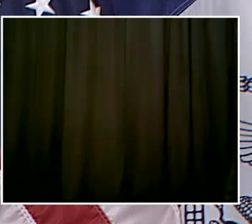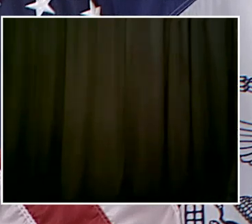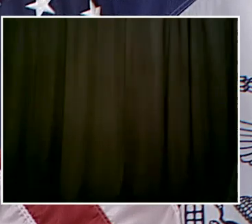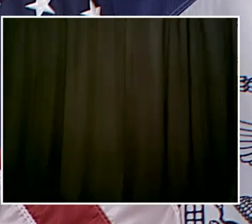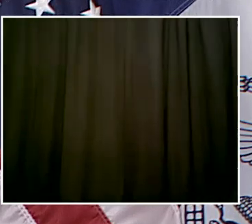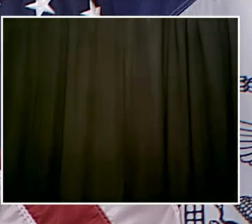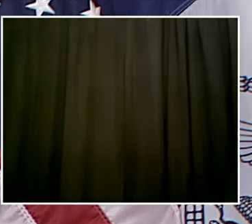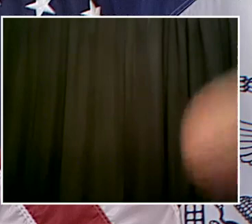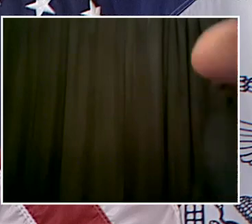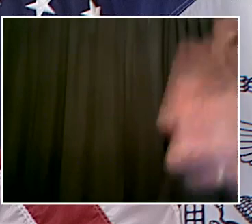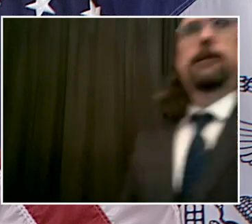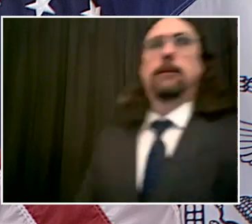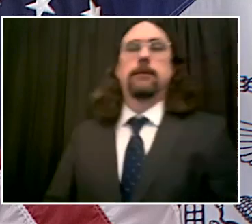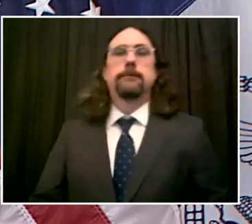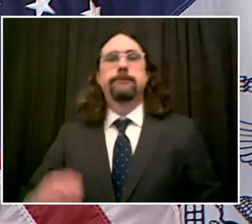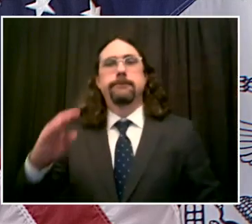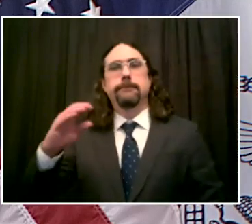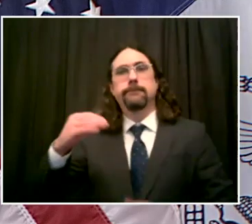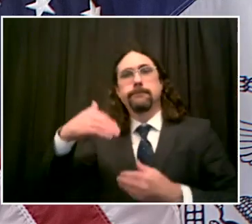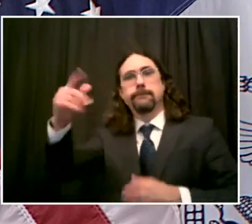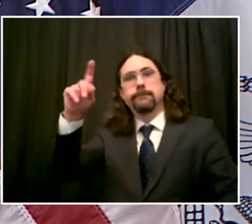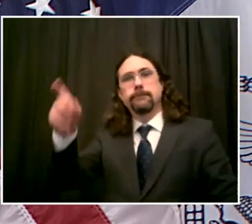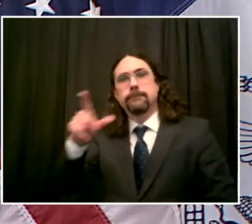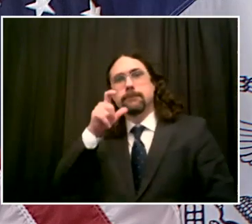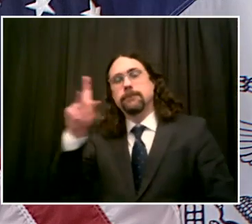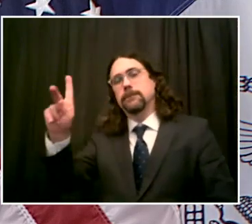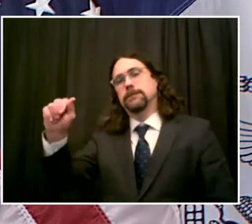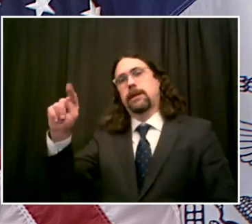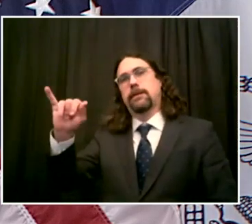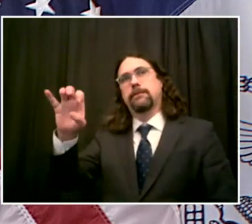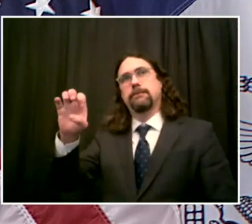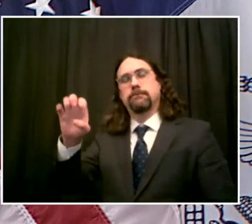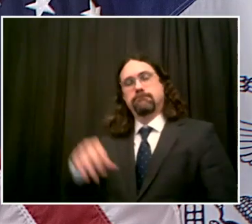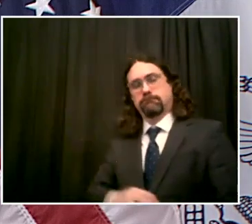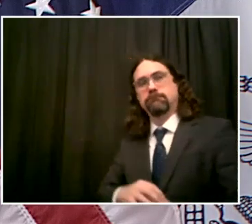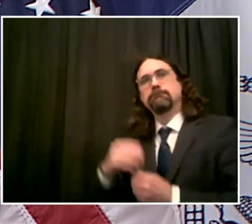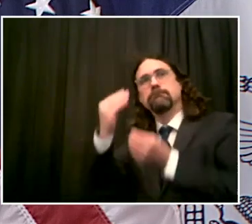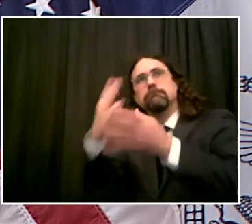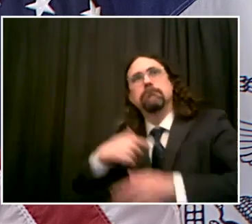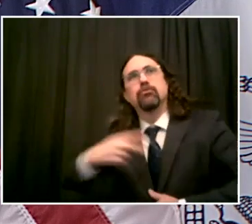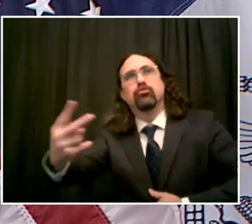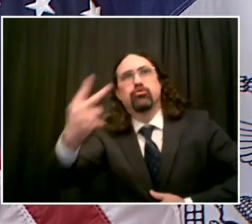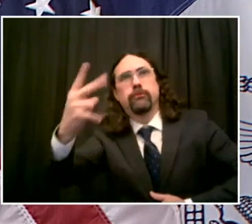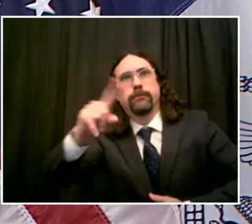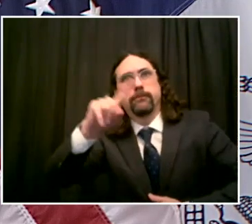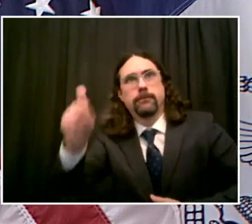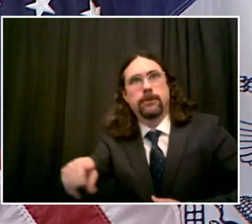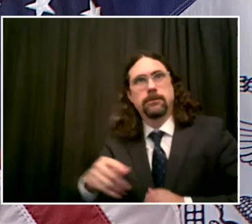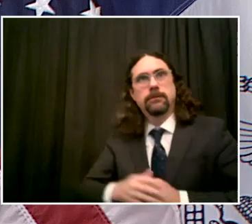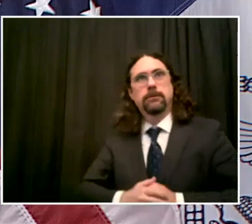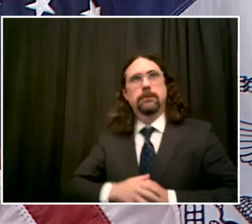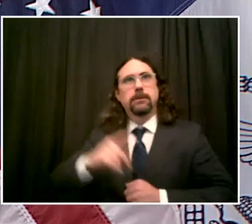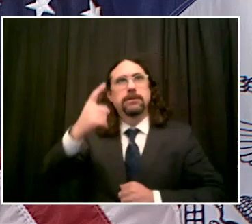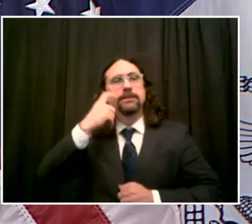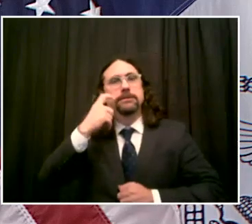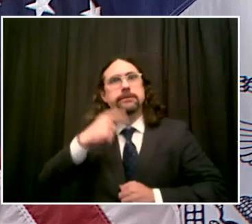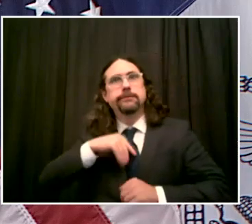KTAIE? GOOD MORNING. I HAVTWE O QUESTION.